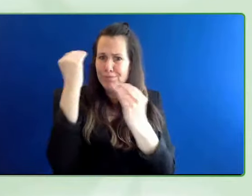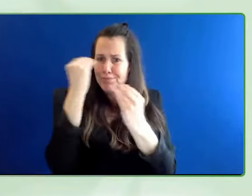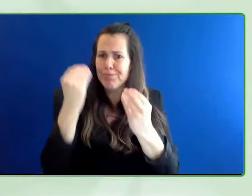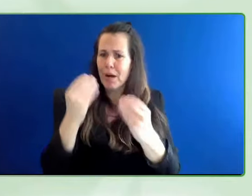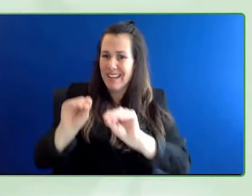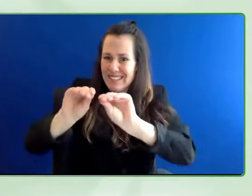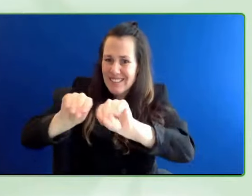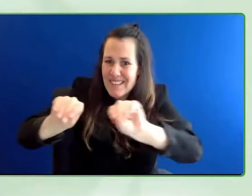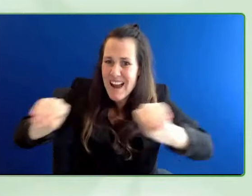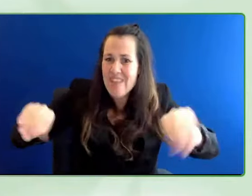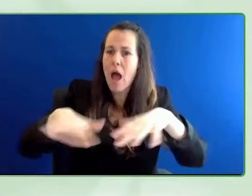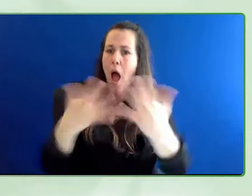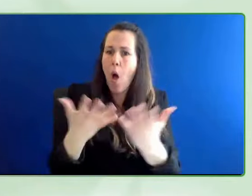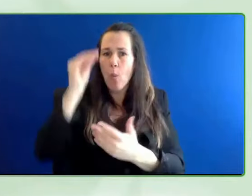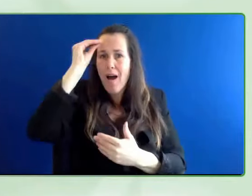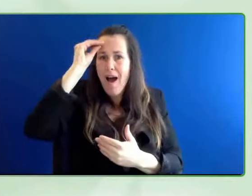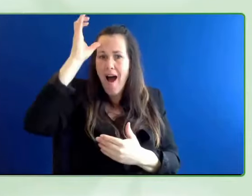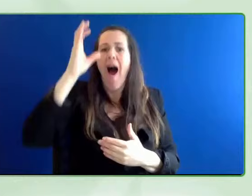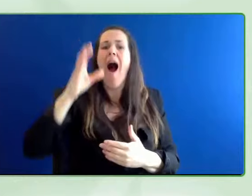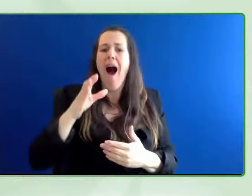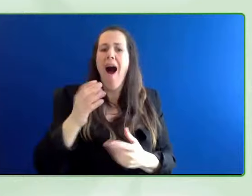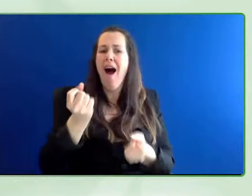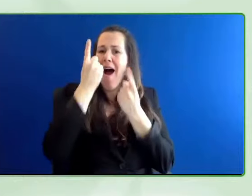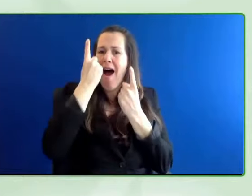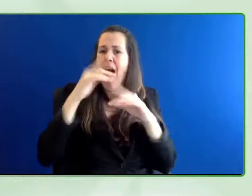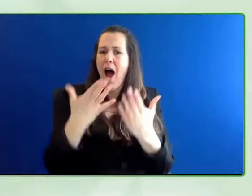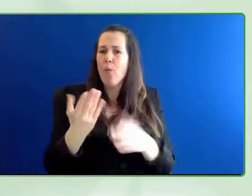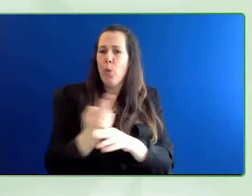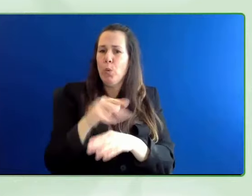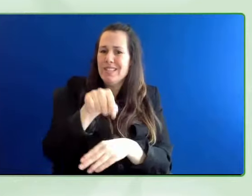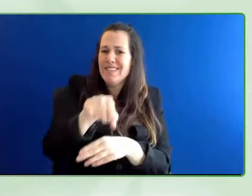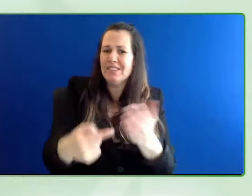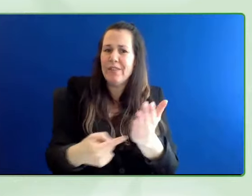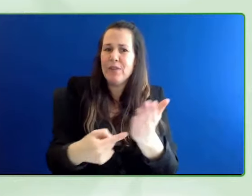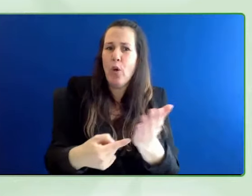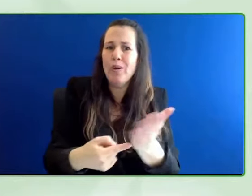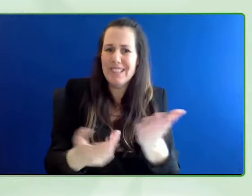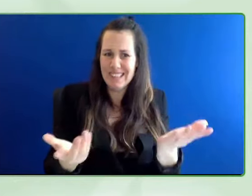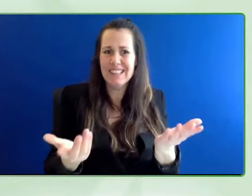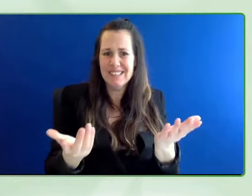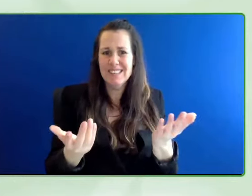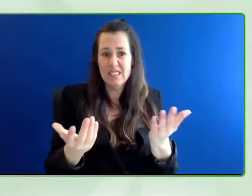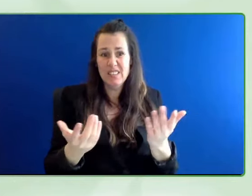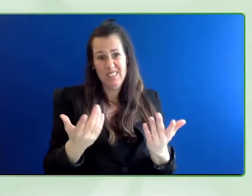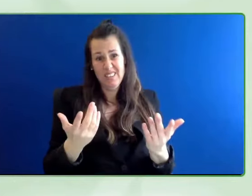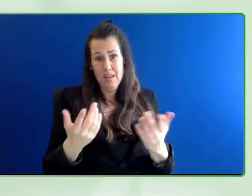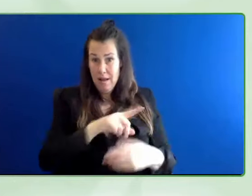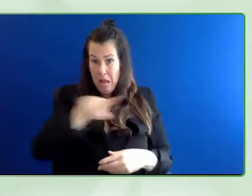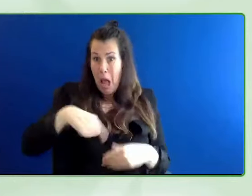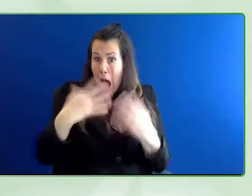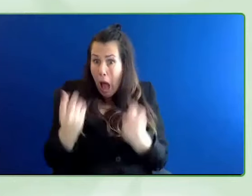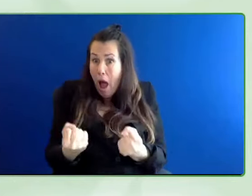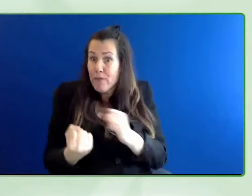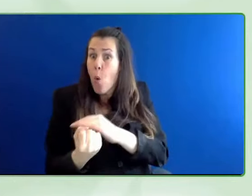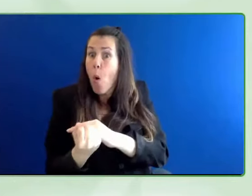As I said at the beginning we are coming to it as a calibration of professional organisations.